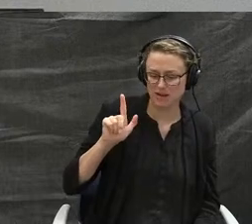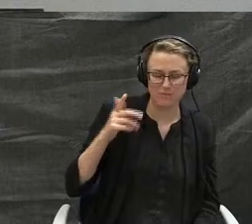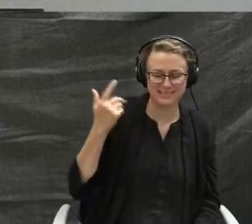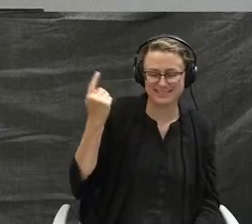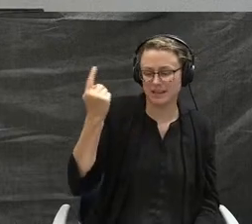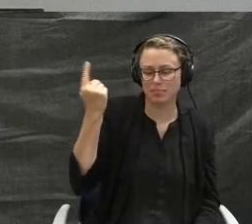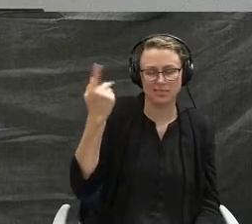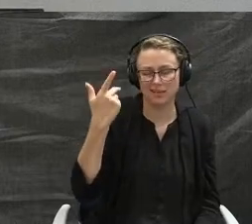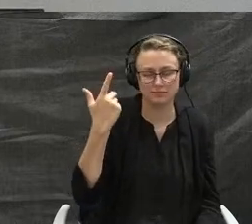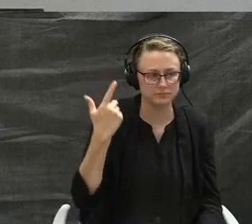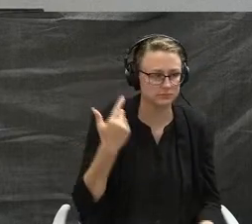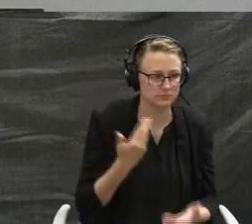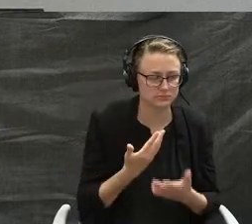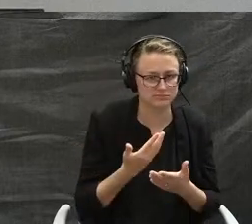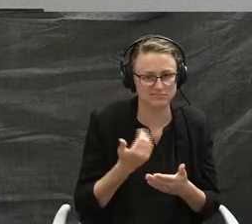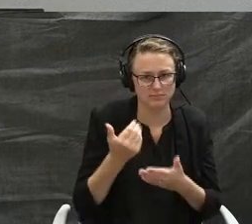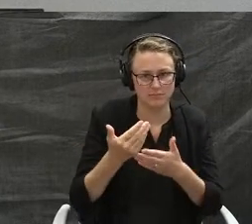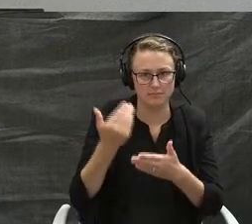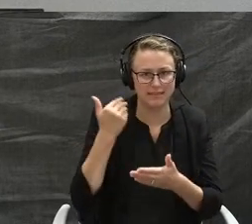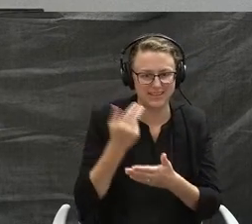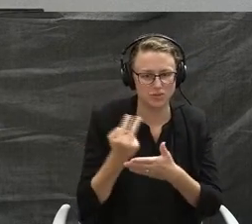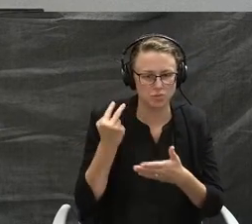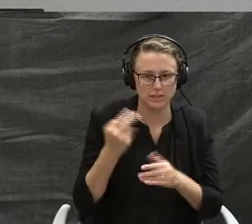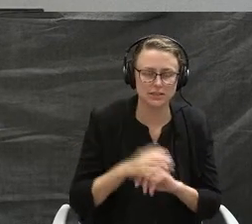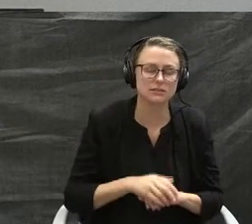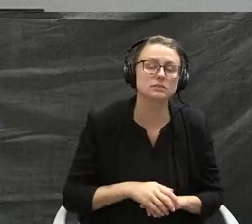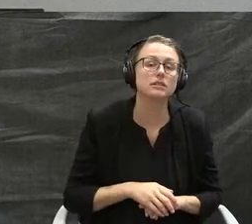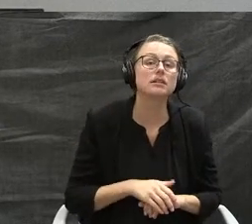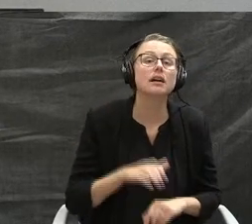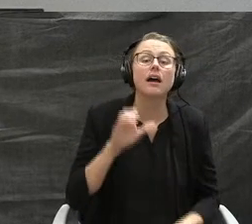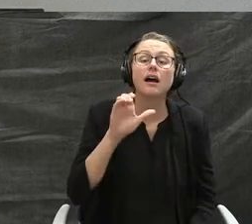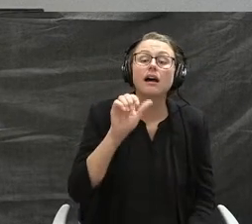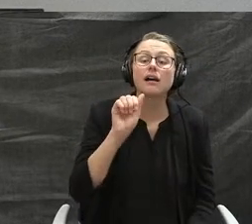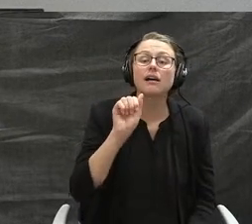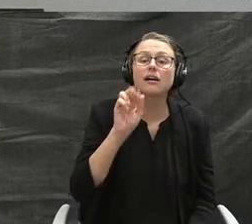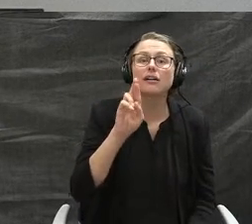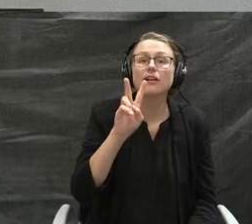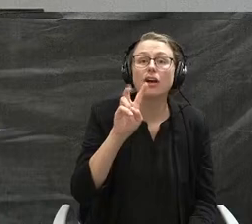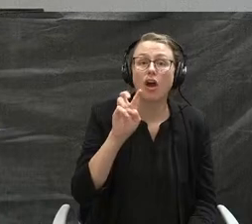Carver County few weeks ago had almost no cases. Now their rate